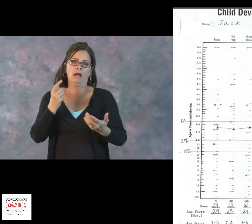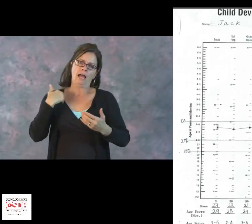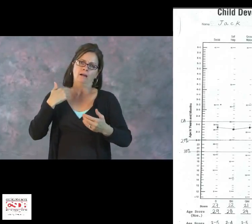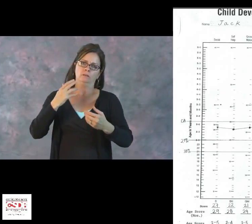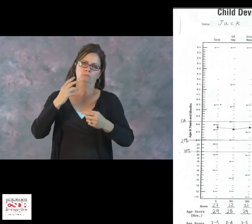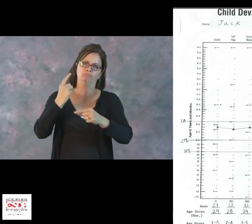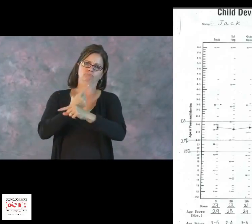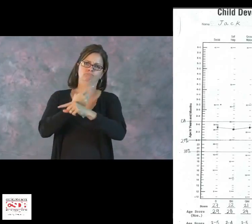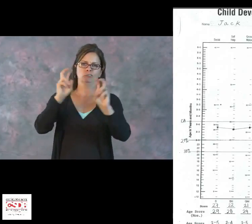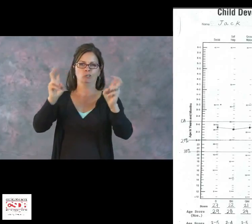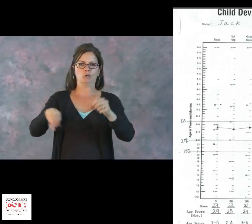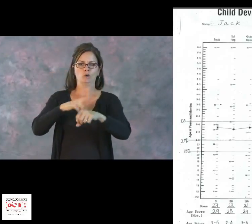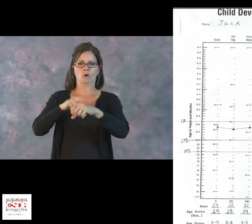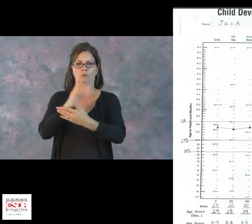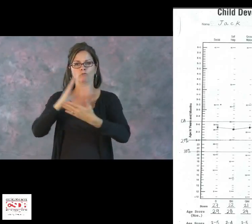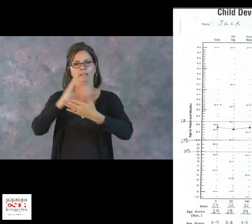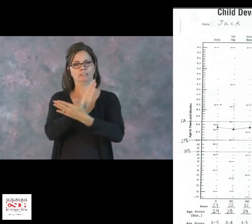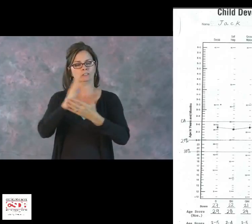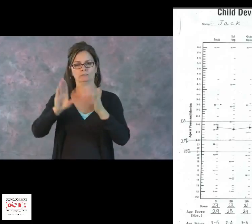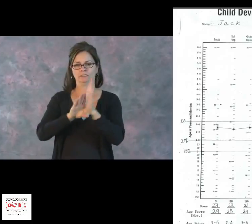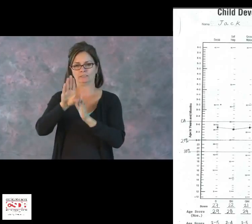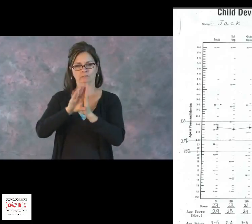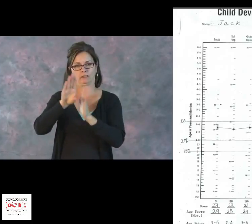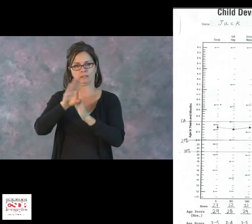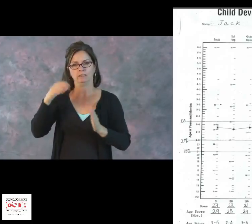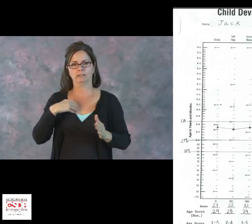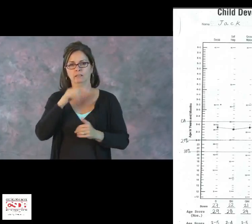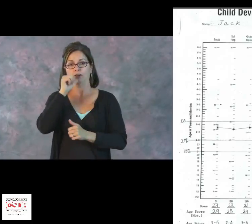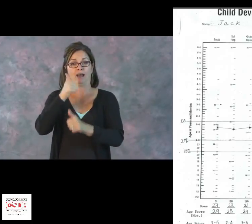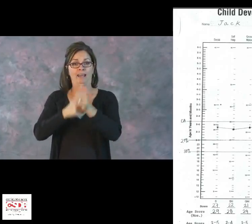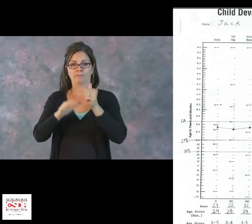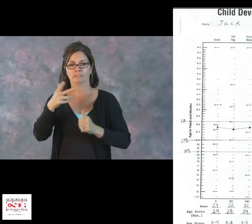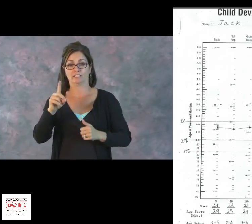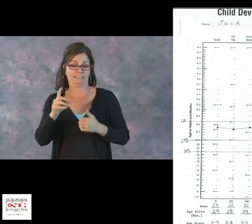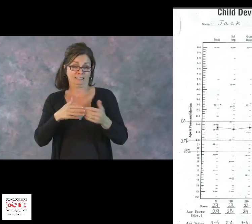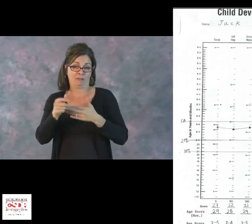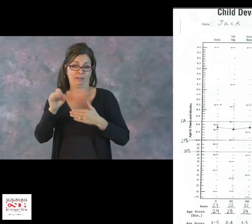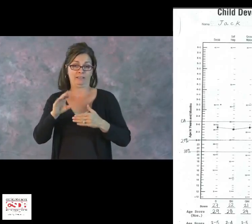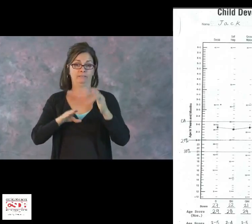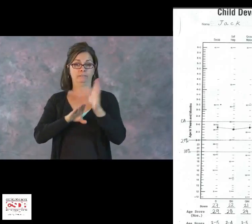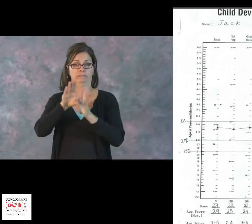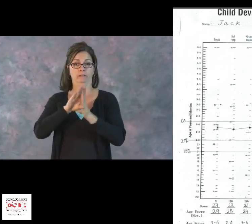of development and not every child, even if they're developing typically, is going to score exactly where they should be